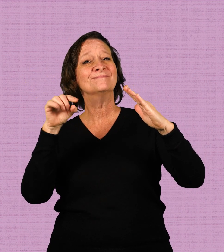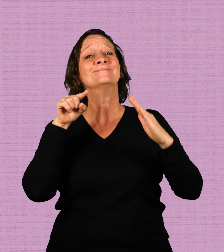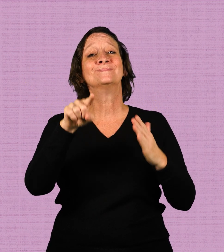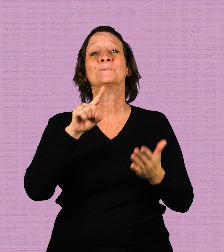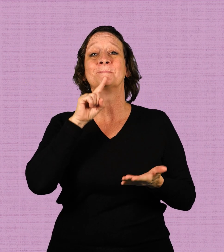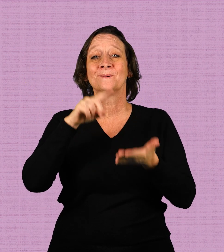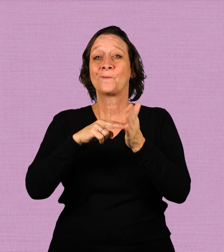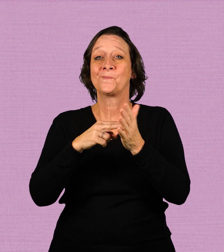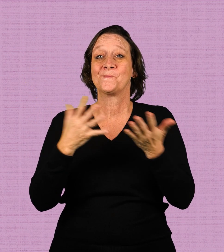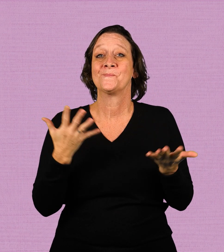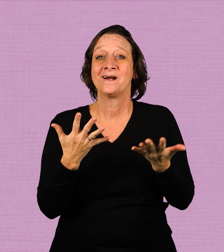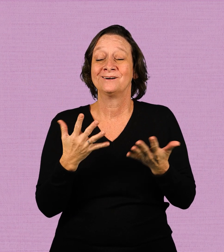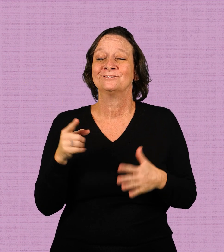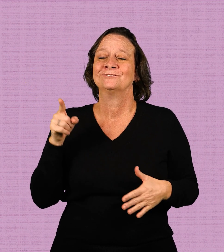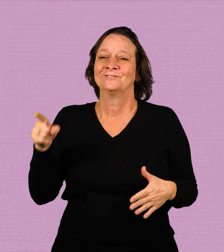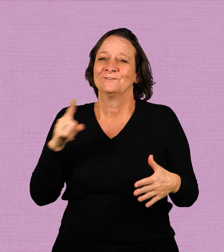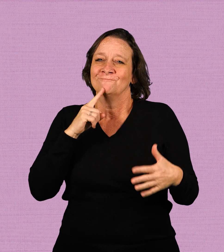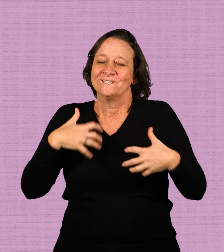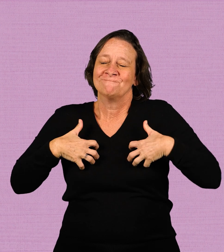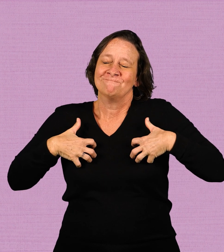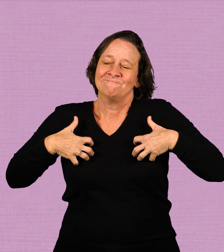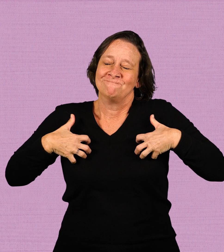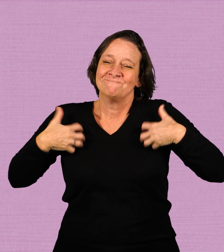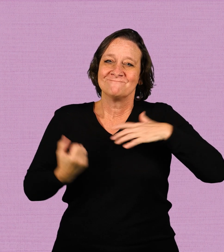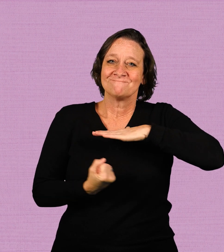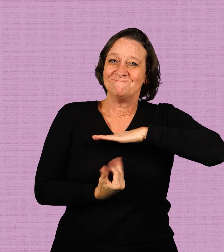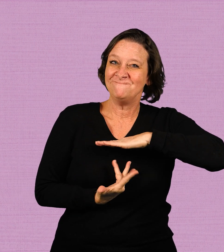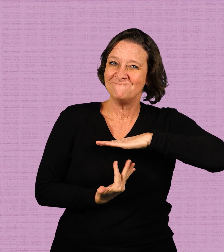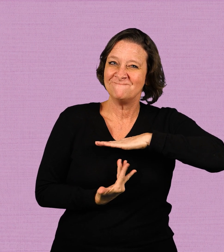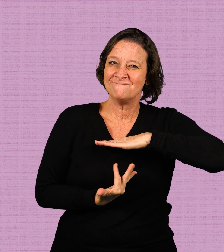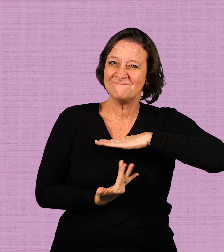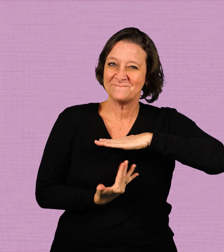she really means that she got very angry.